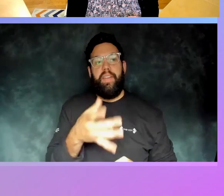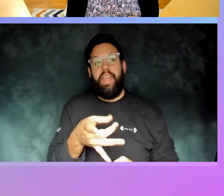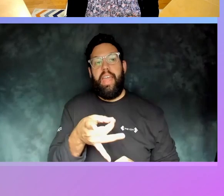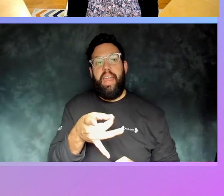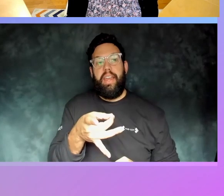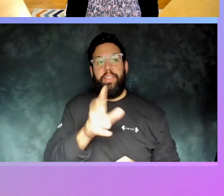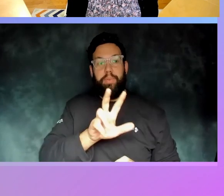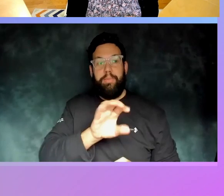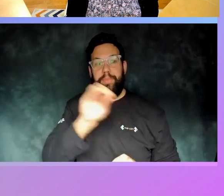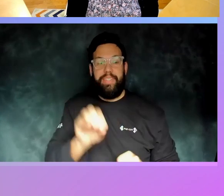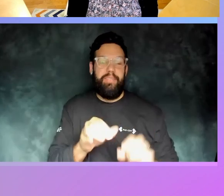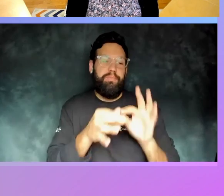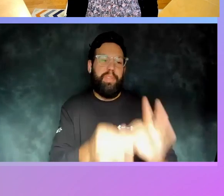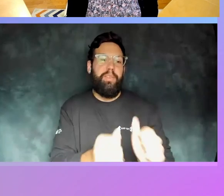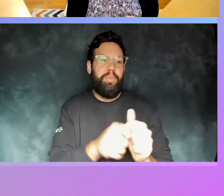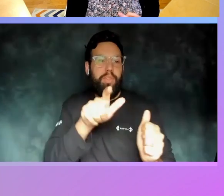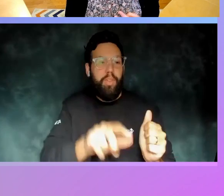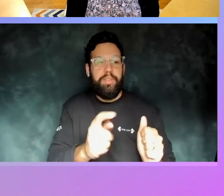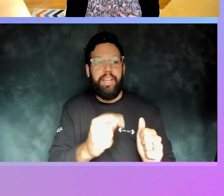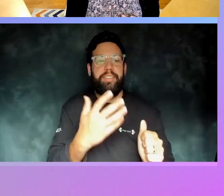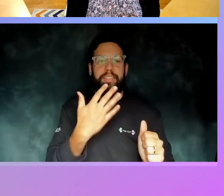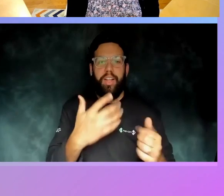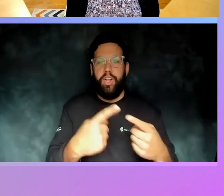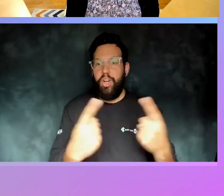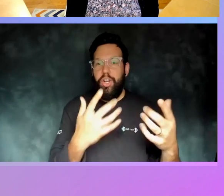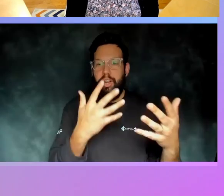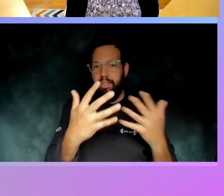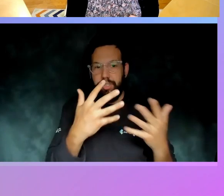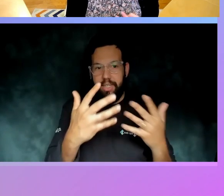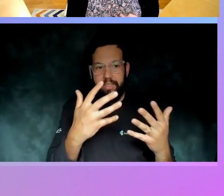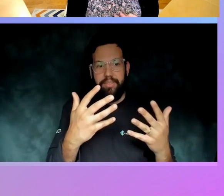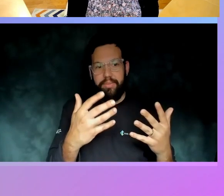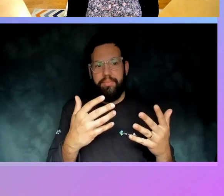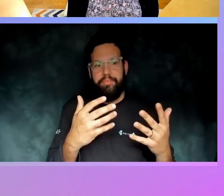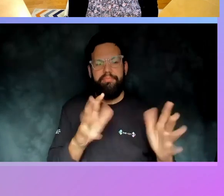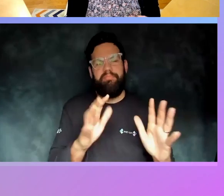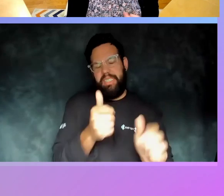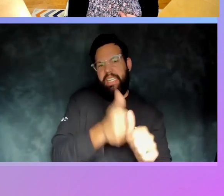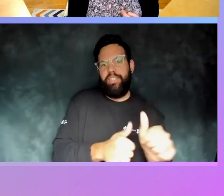three relationships. So we have time period, which is the group, and then we have the from going to the input from